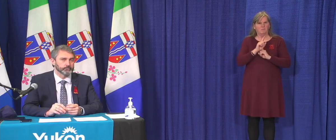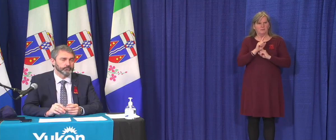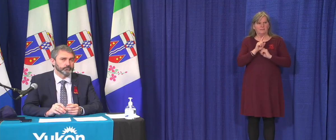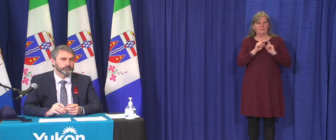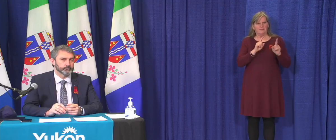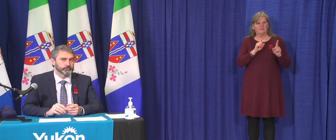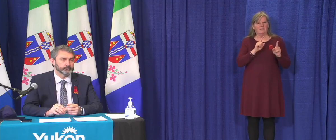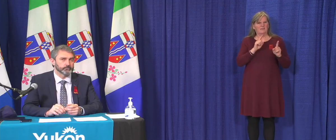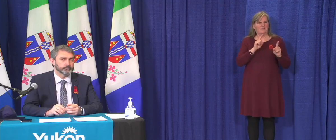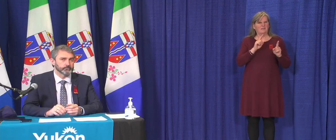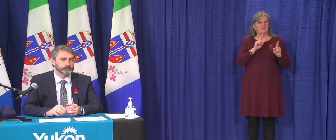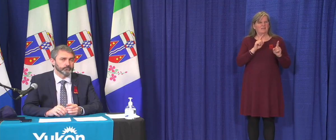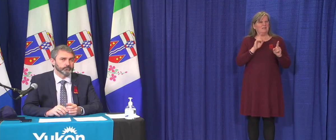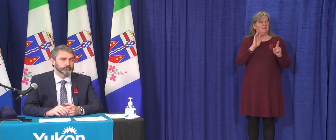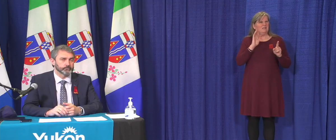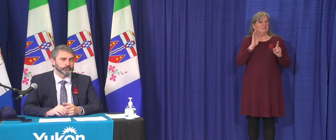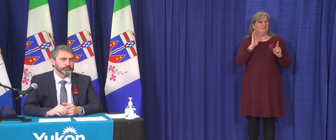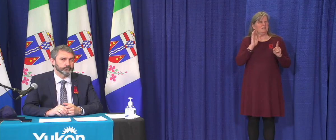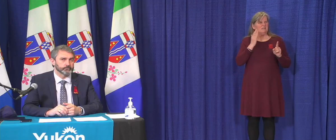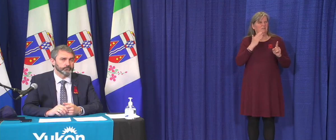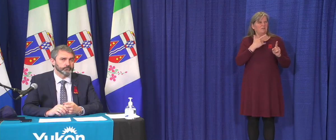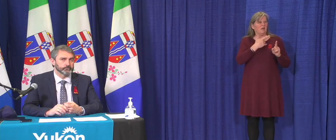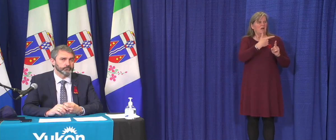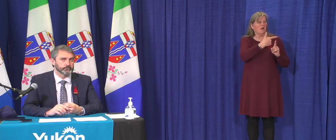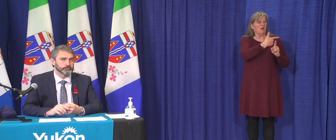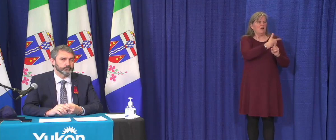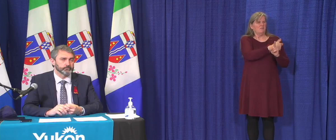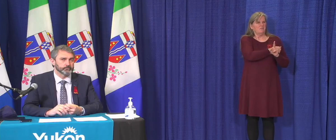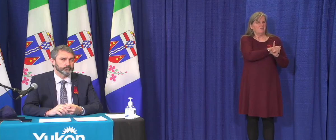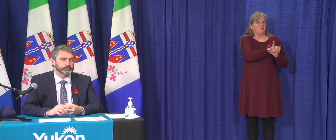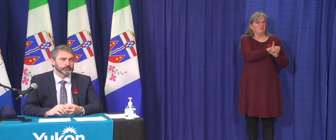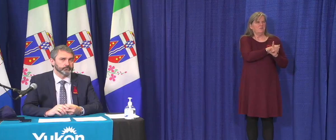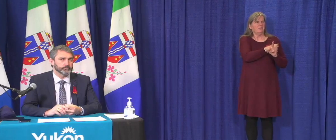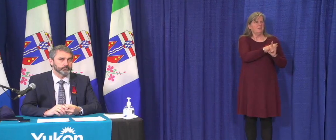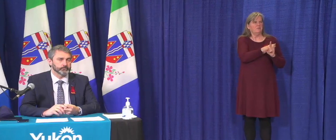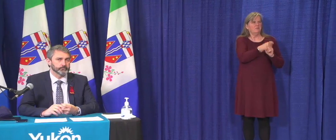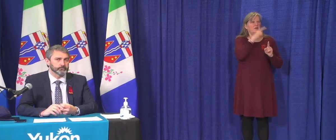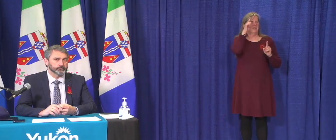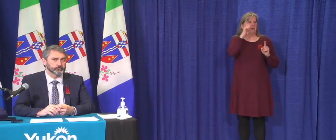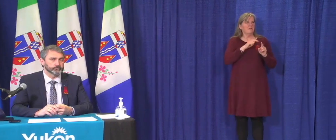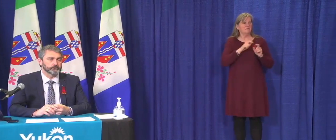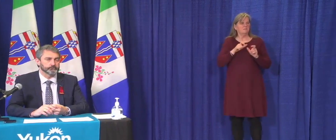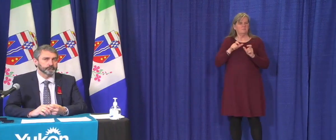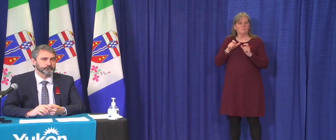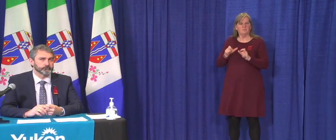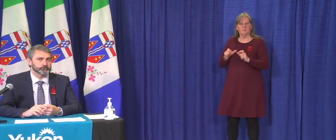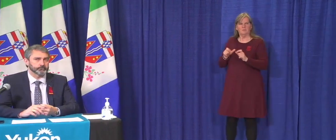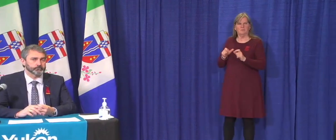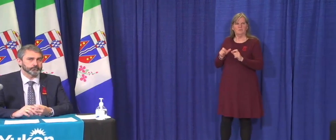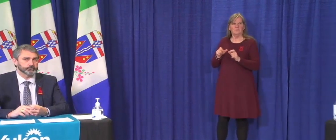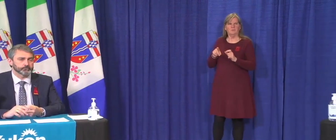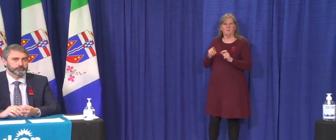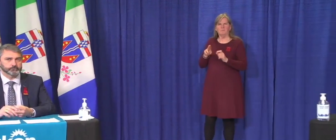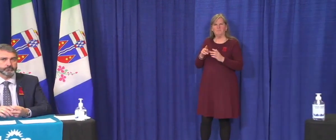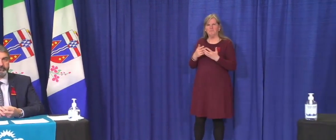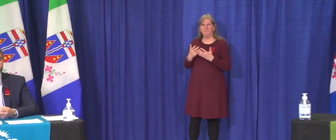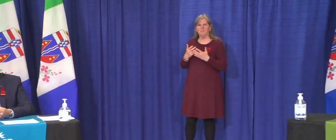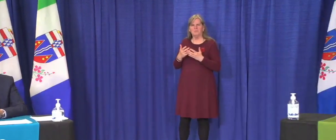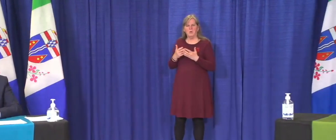Amy. Reporter: How are you